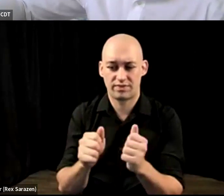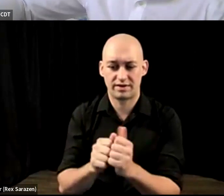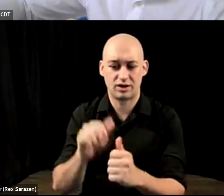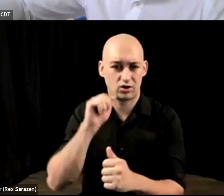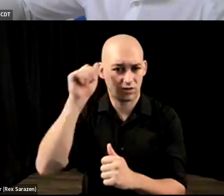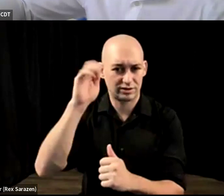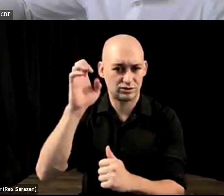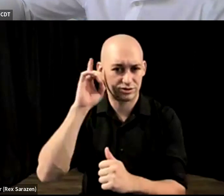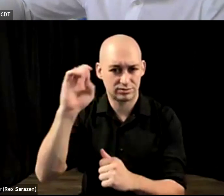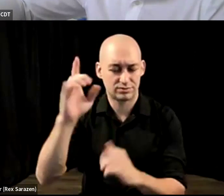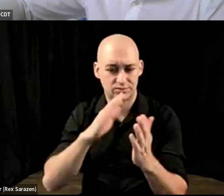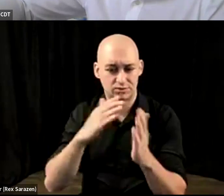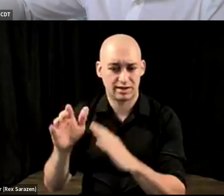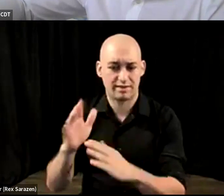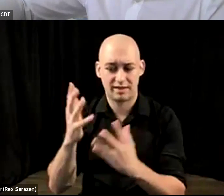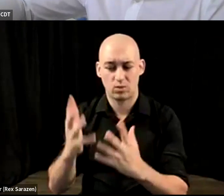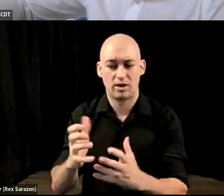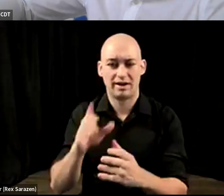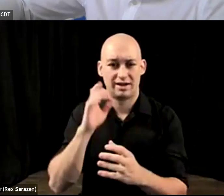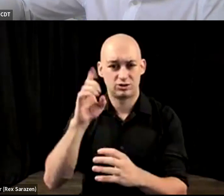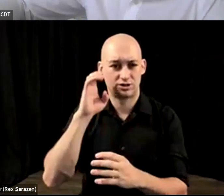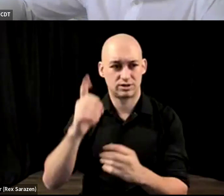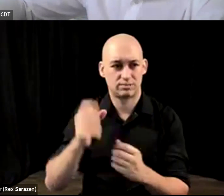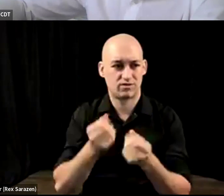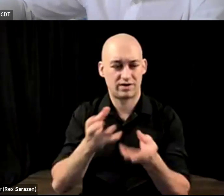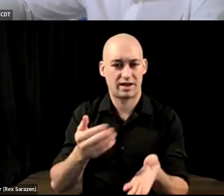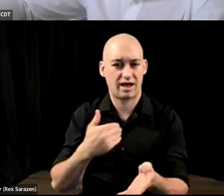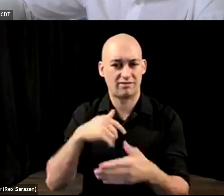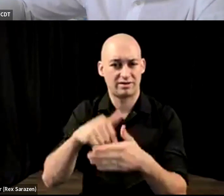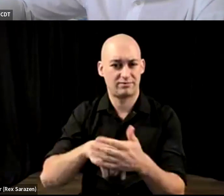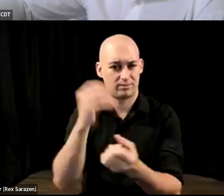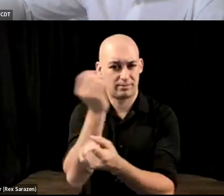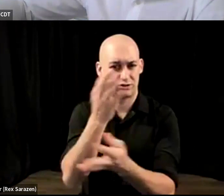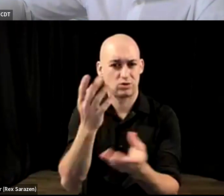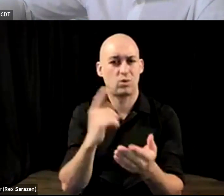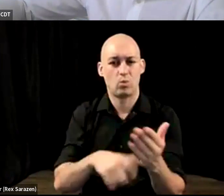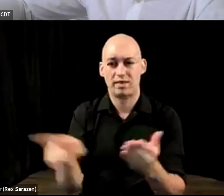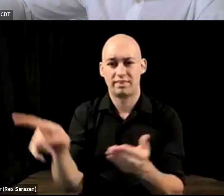educational providers to have details on what they can do with the stage's digital equity plan,